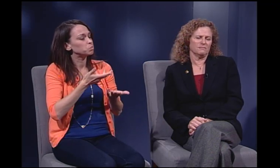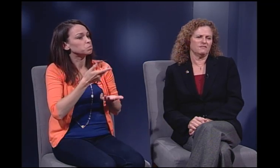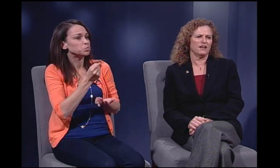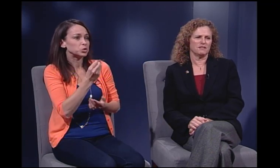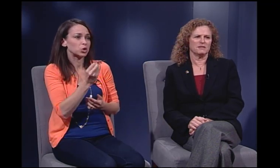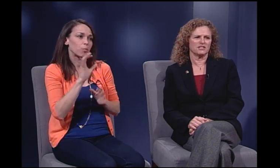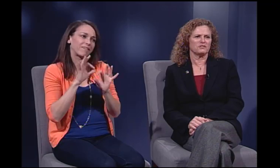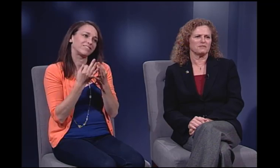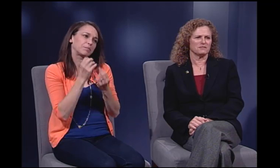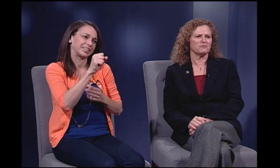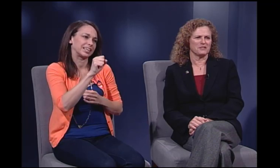my family's been extremely supportive.